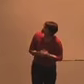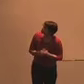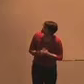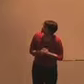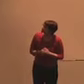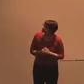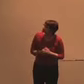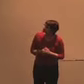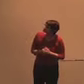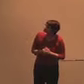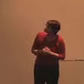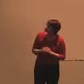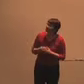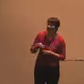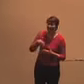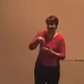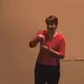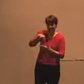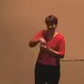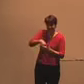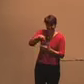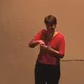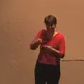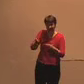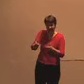And then from inside, we have a very huge opening.